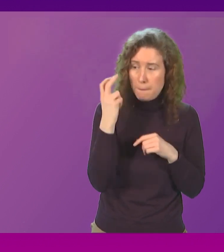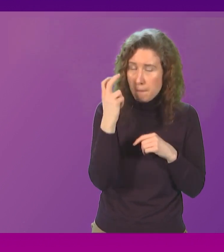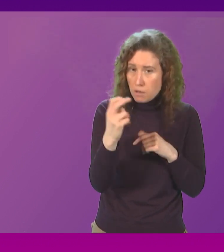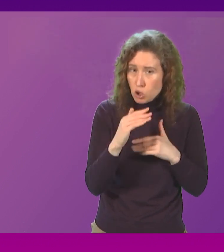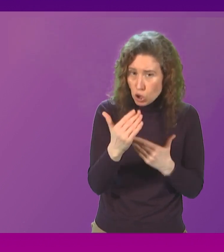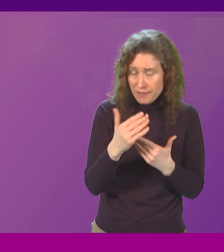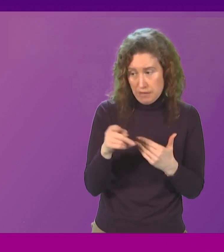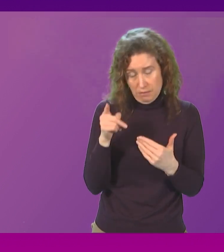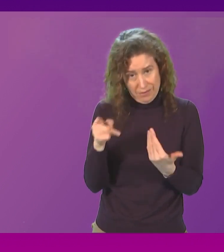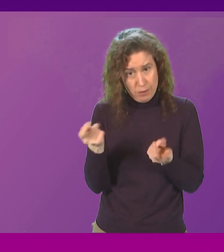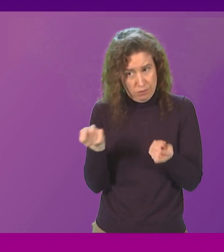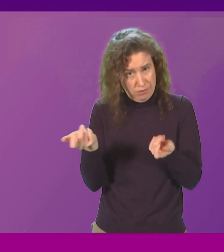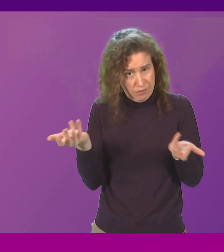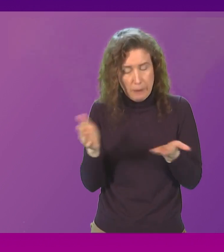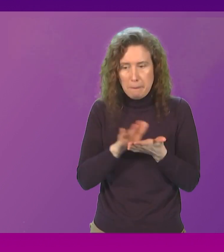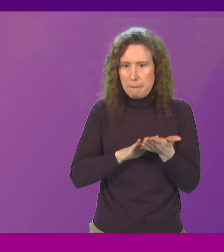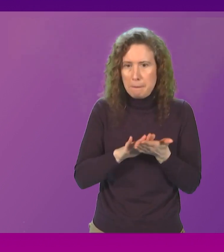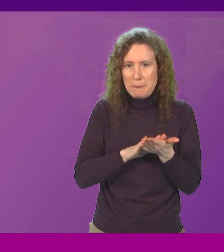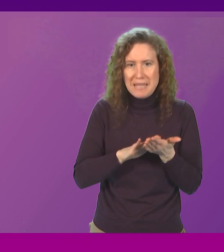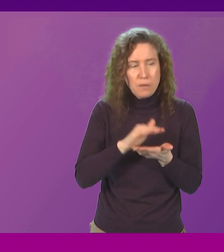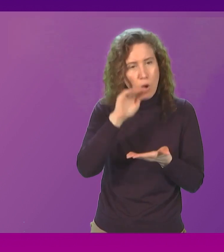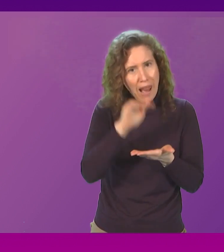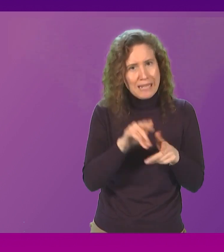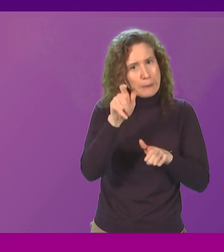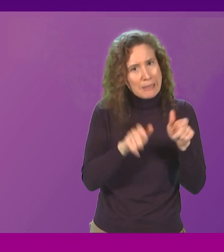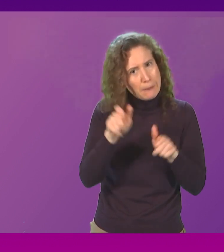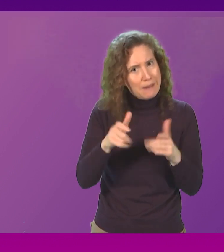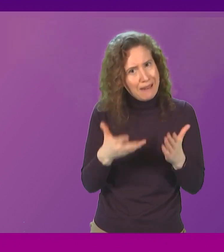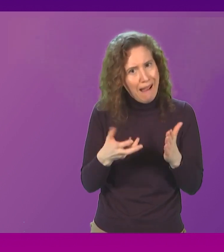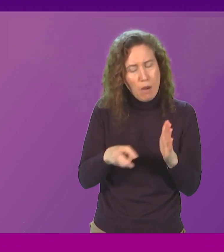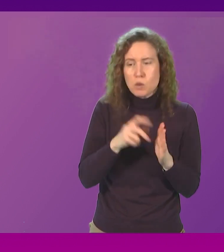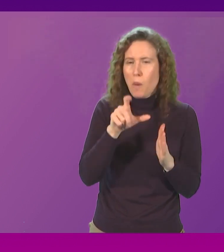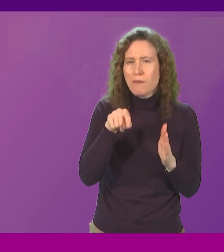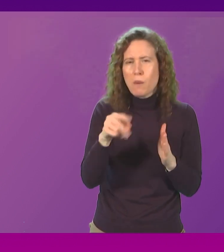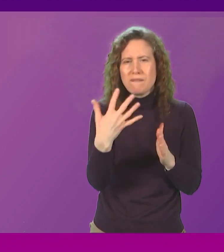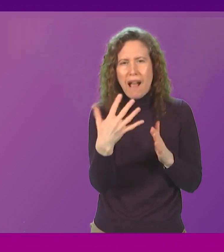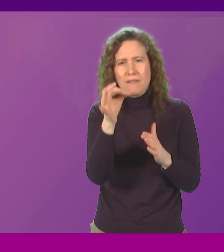means that, while the dip in car use since 2016 is 12.5 per cent, rail numbers have collapsed